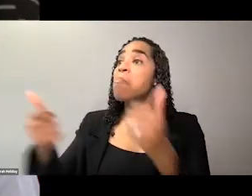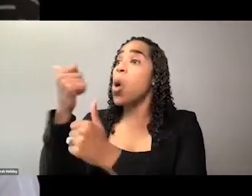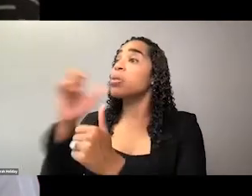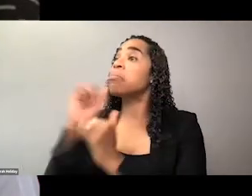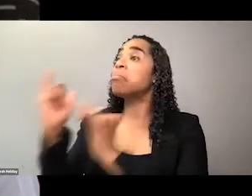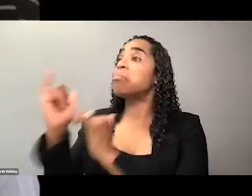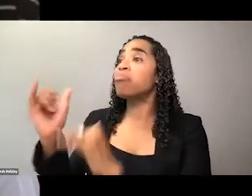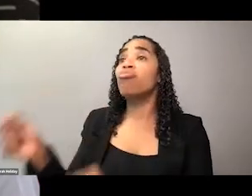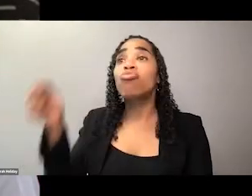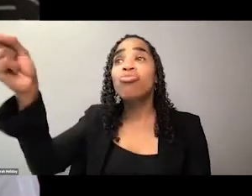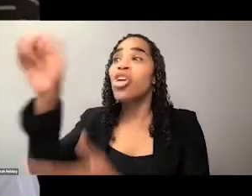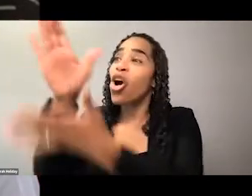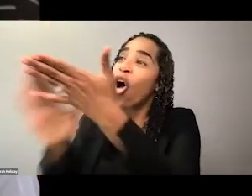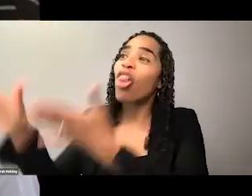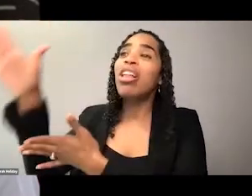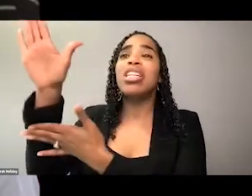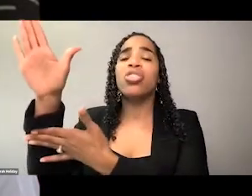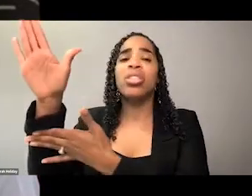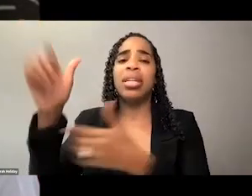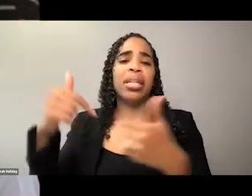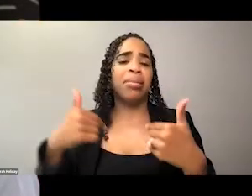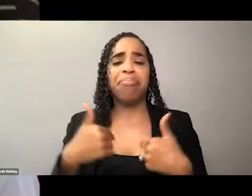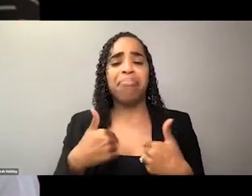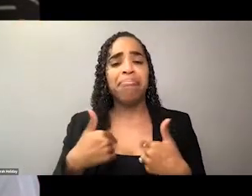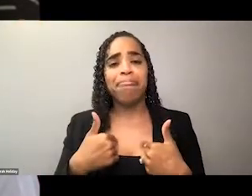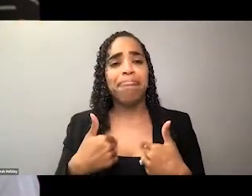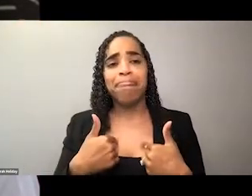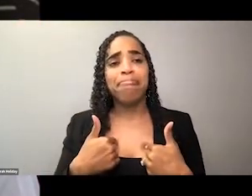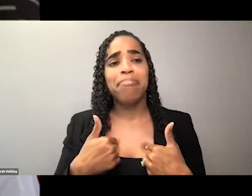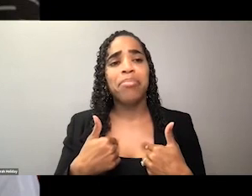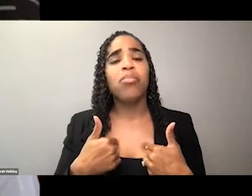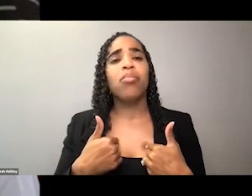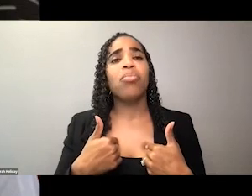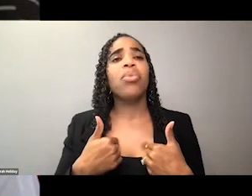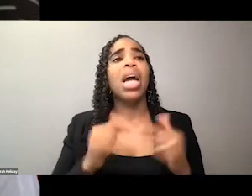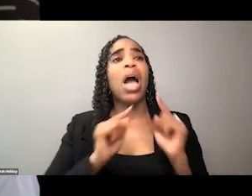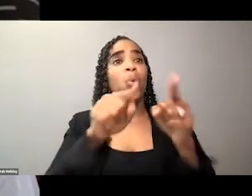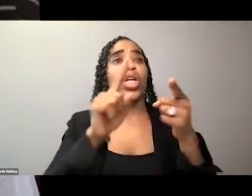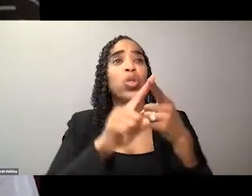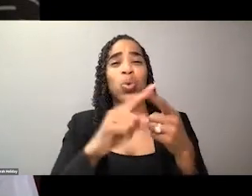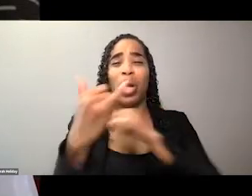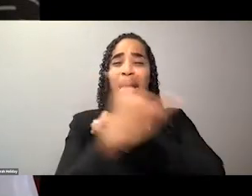I was met by a failed county mental health system